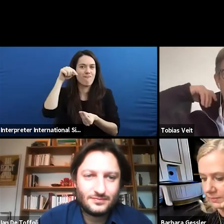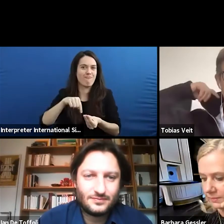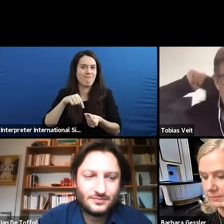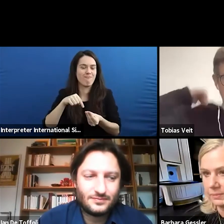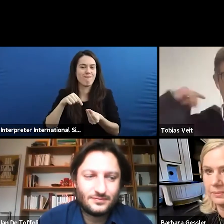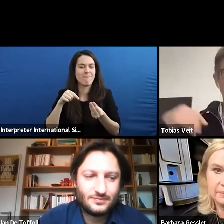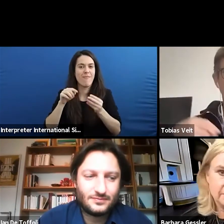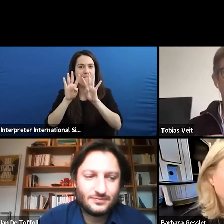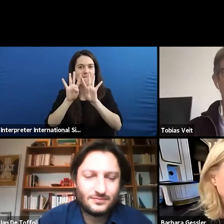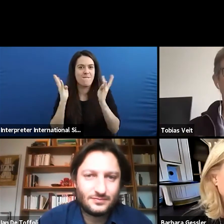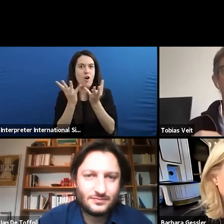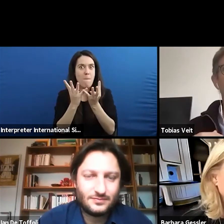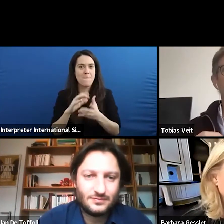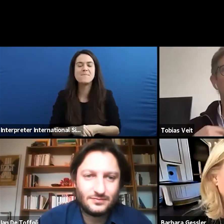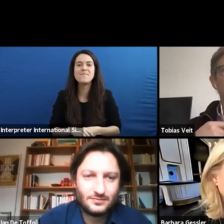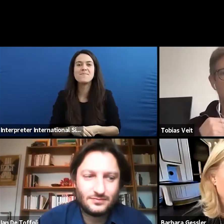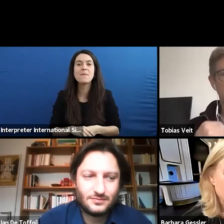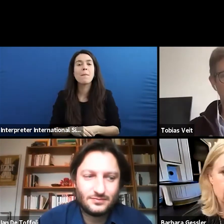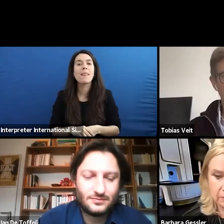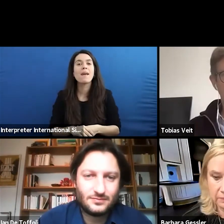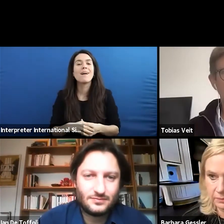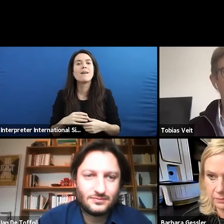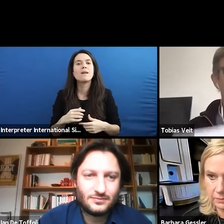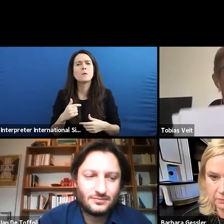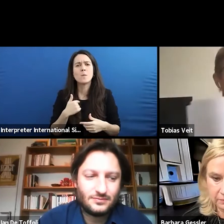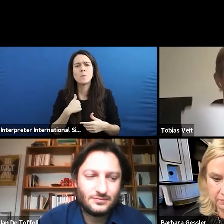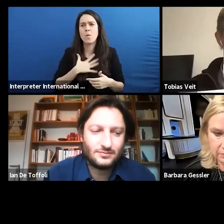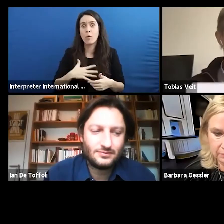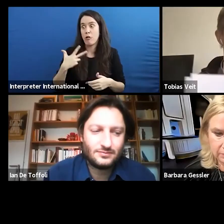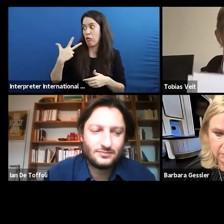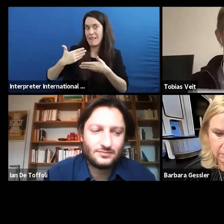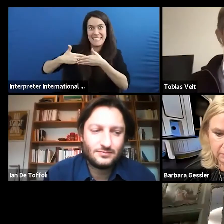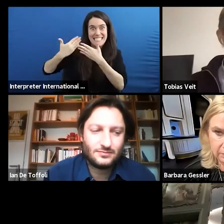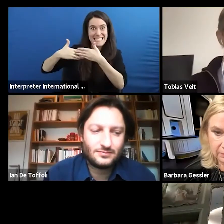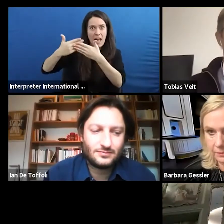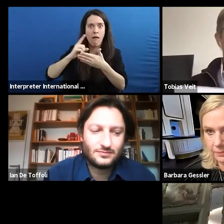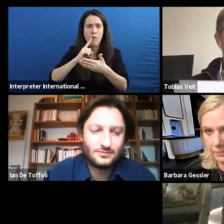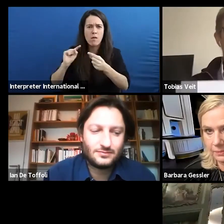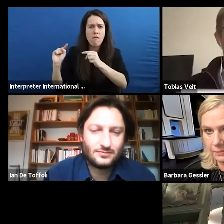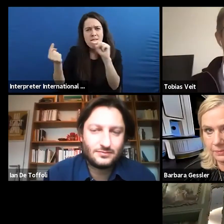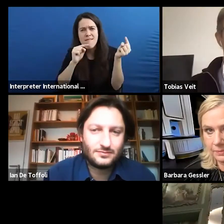We have been asked to sum up three days of intense discussions during the European Theater